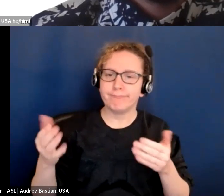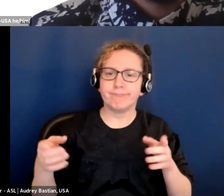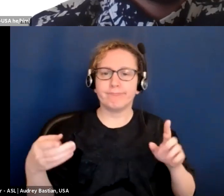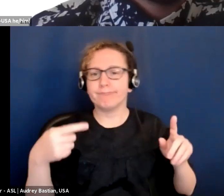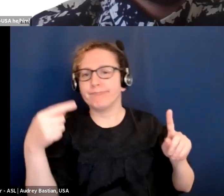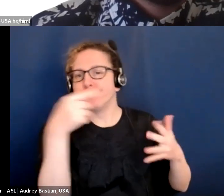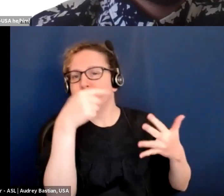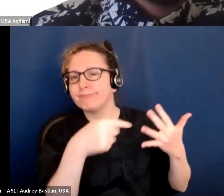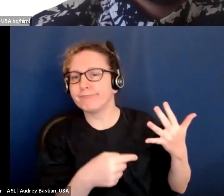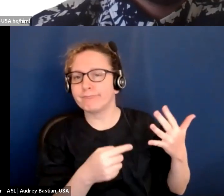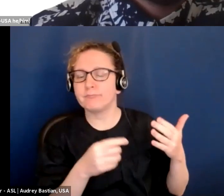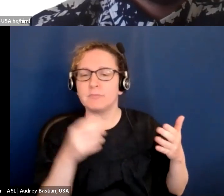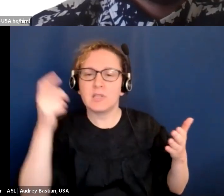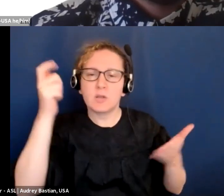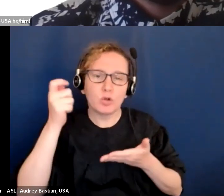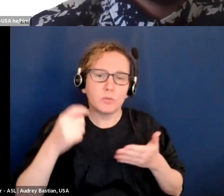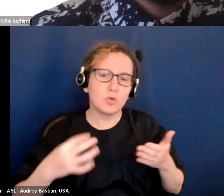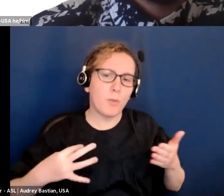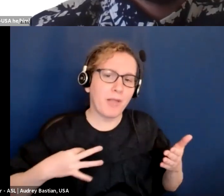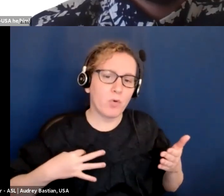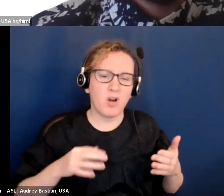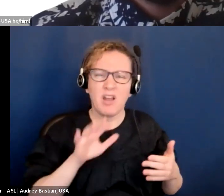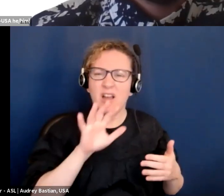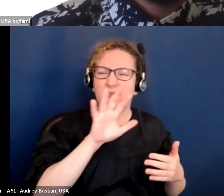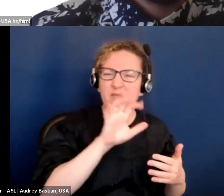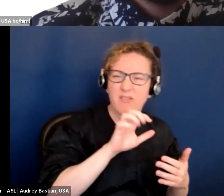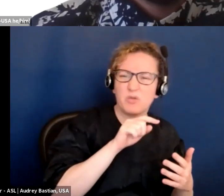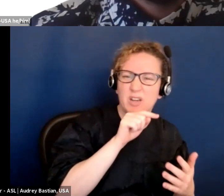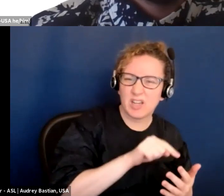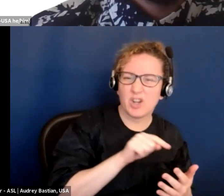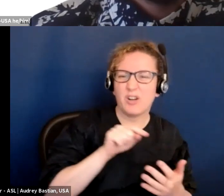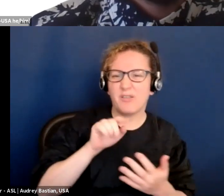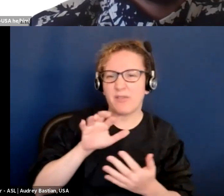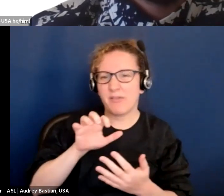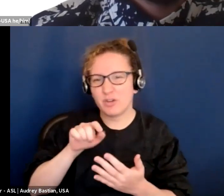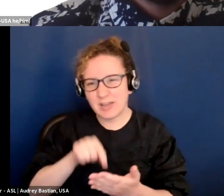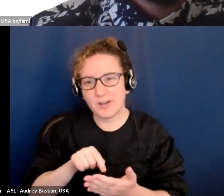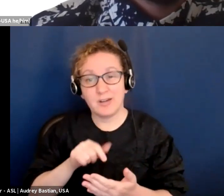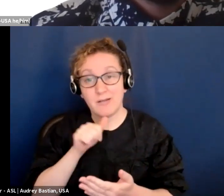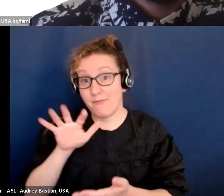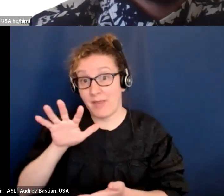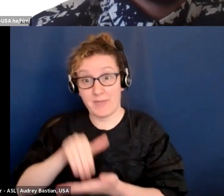you can apply for. $500 here and $500 there is not a $5000 scholarship, but it adds up